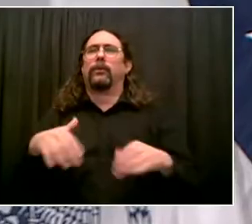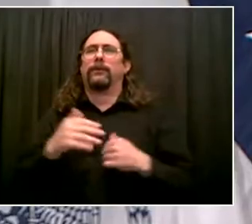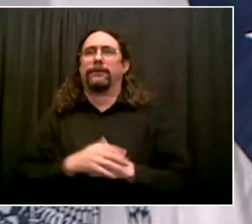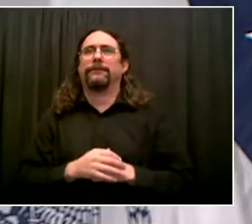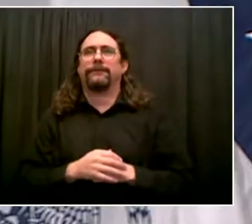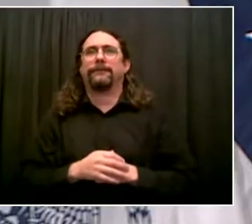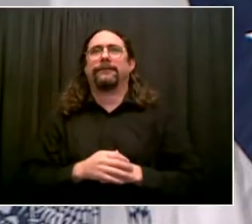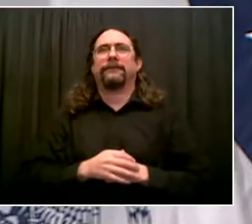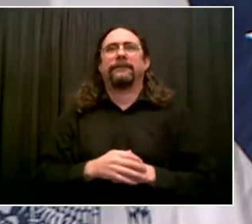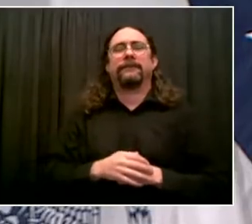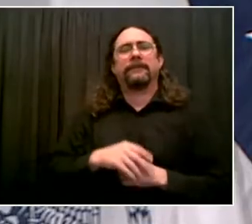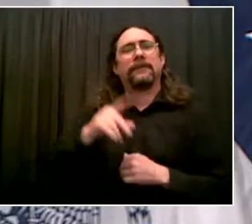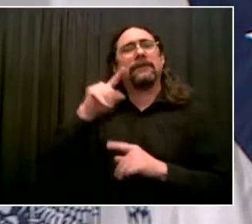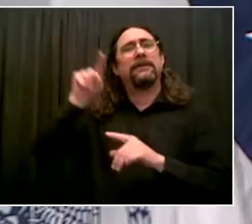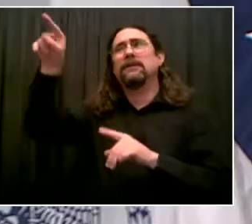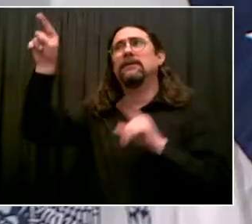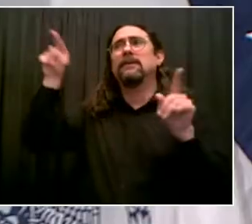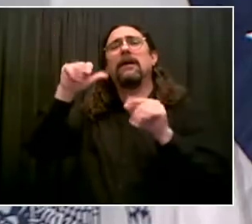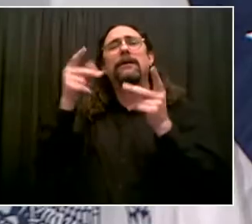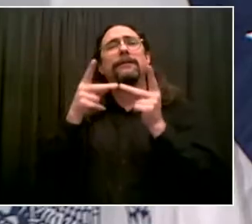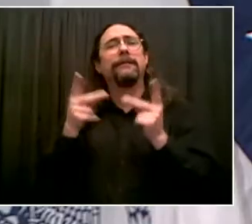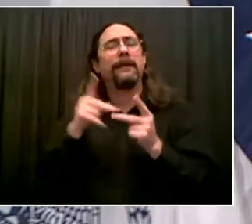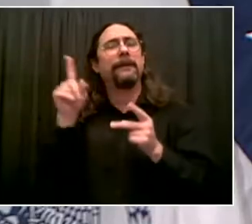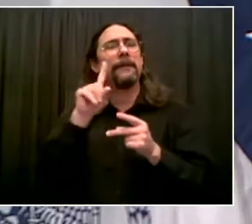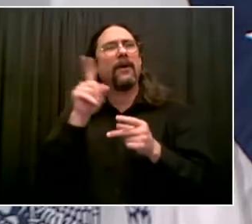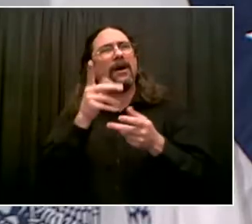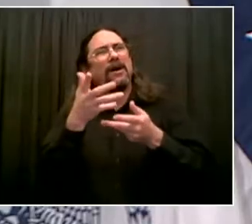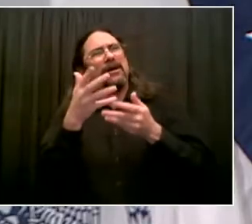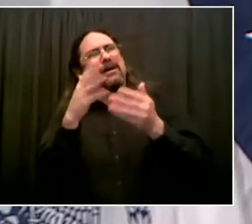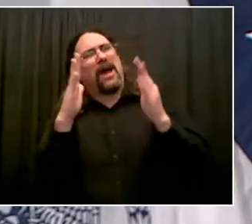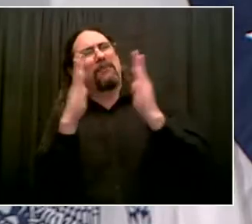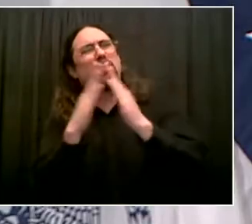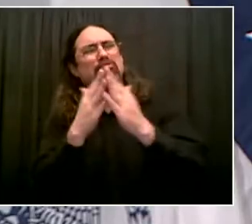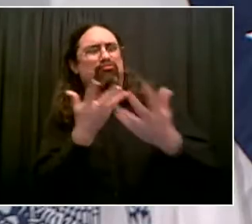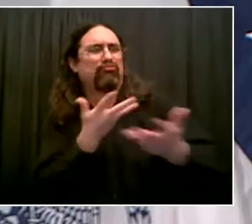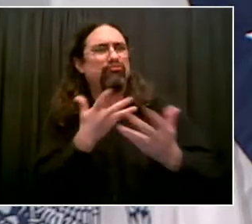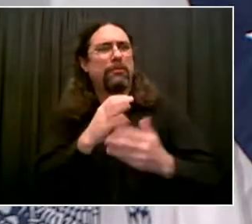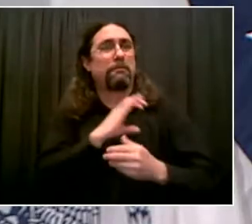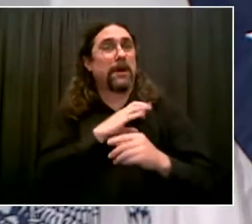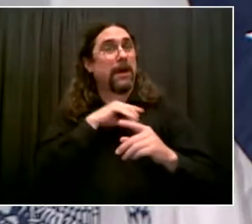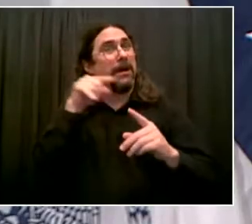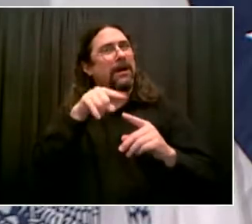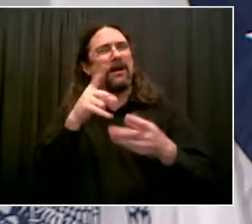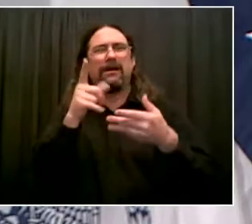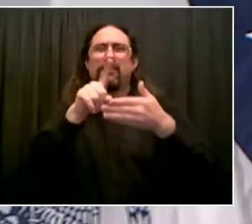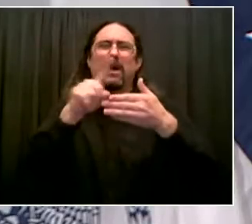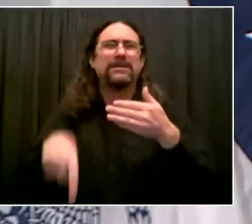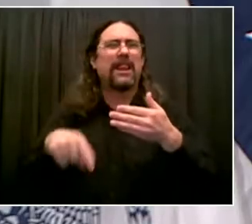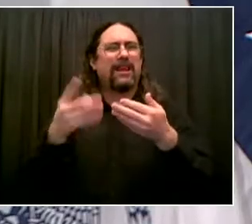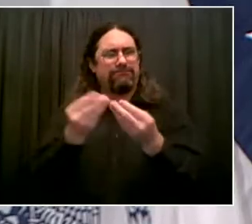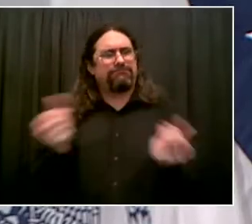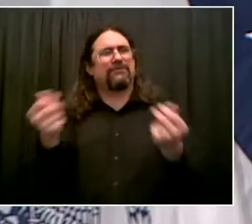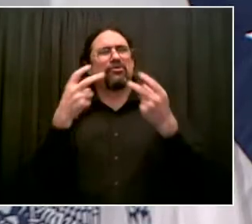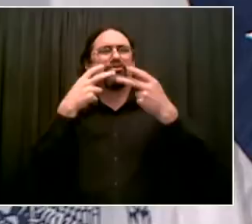THE PROGRESS WE MADE INCLUDING EVEN TO THIS MOMENT, RIGHT W,NO